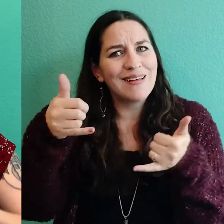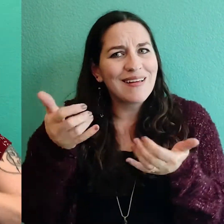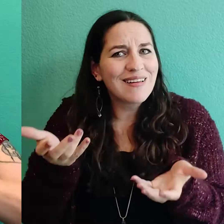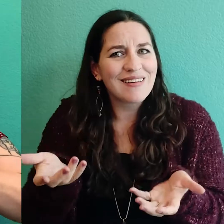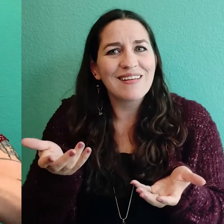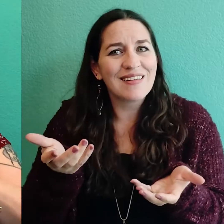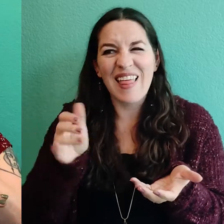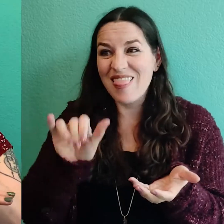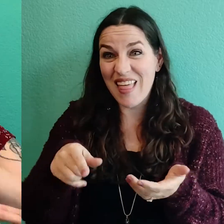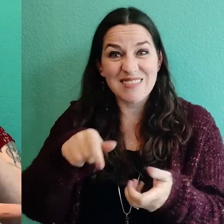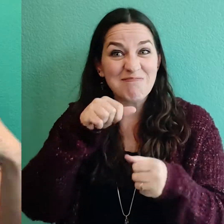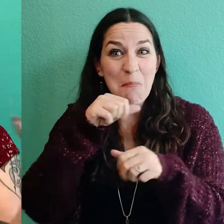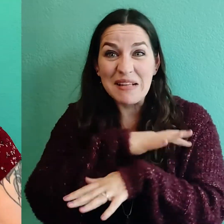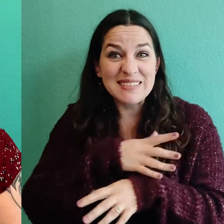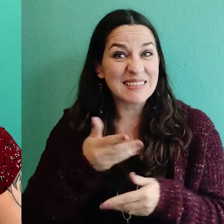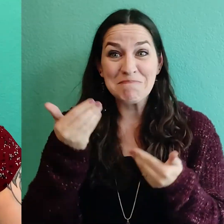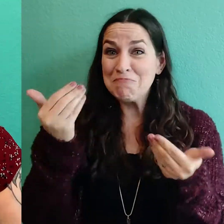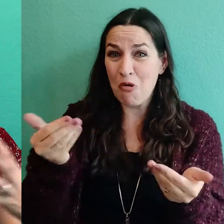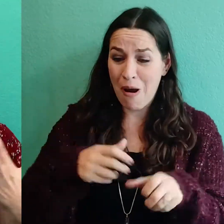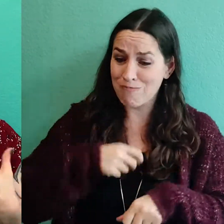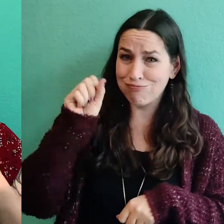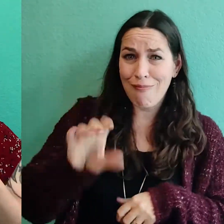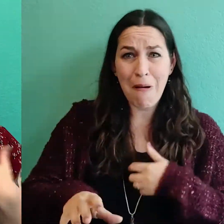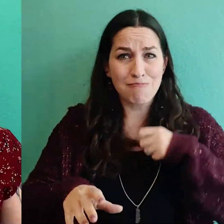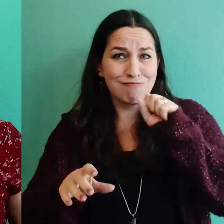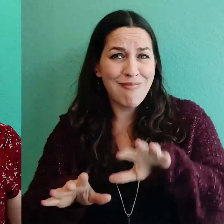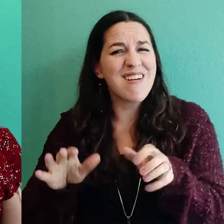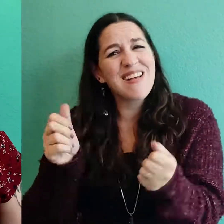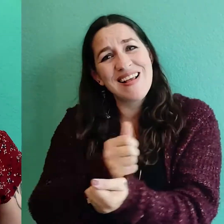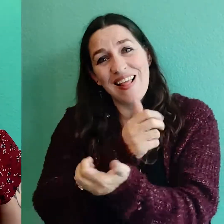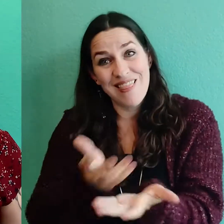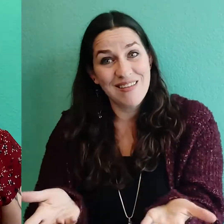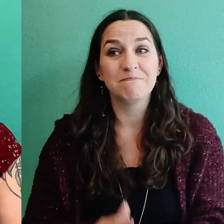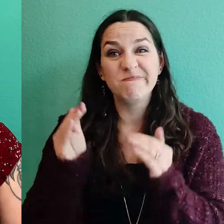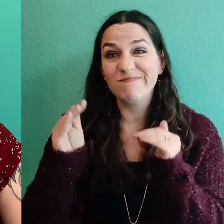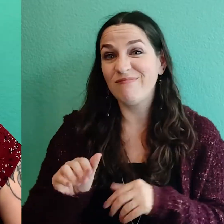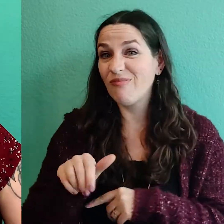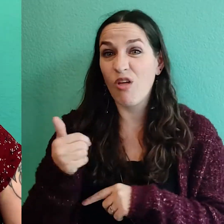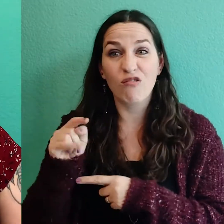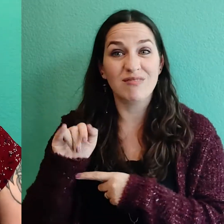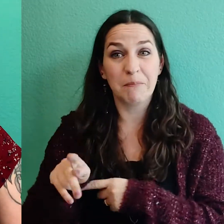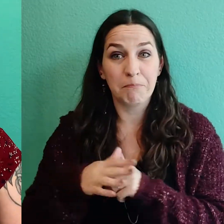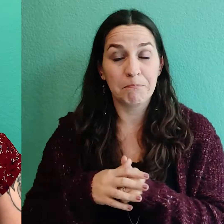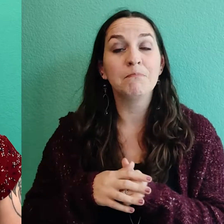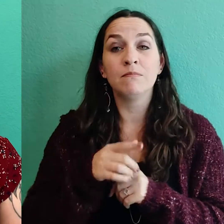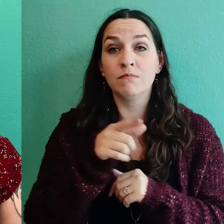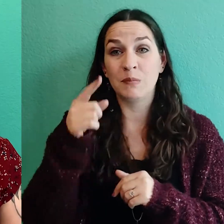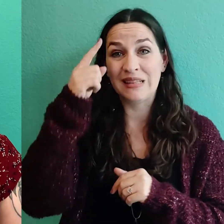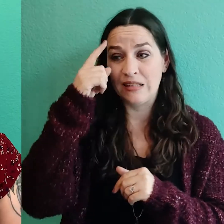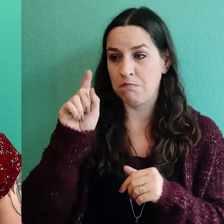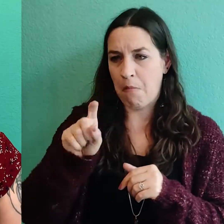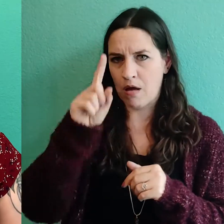It is your big, messy pile of whatever you want it to be. Another tip for you: it doesn't have to make sense.